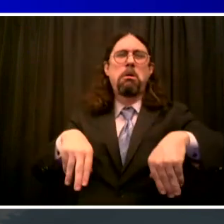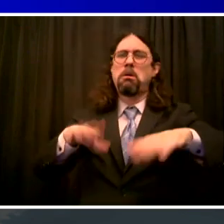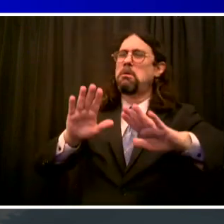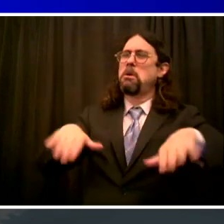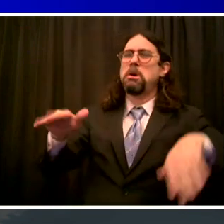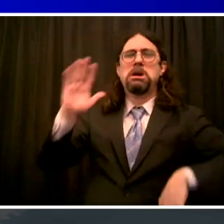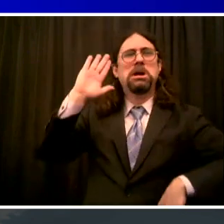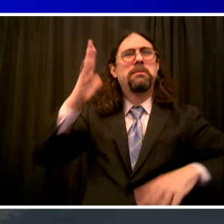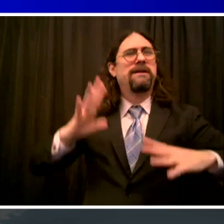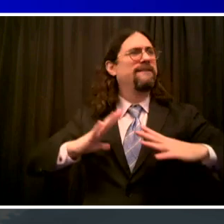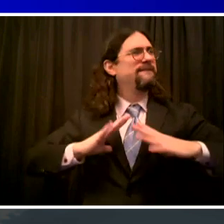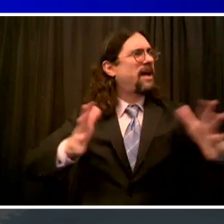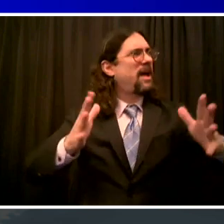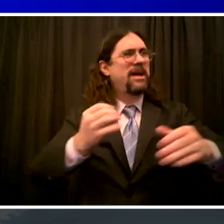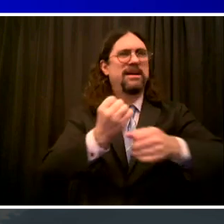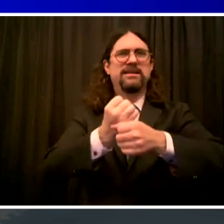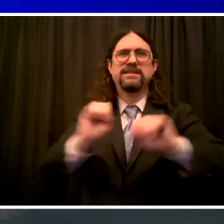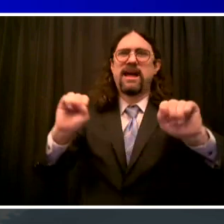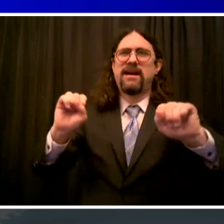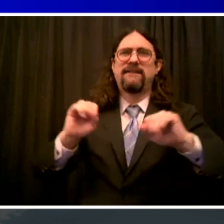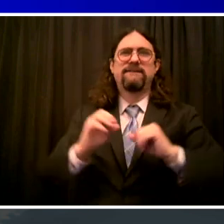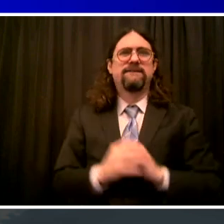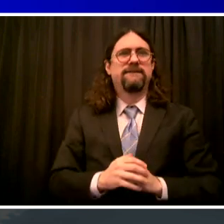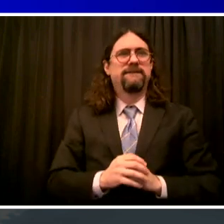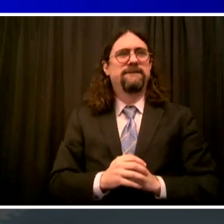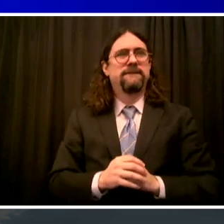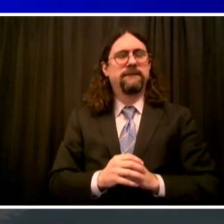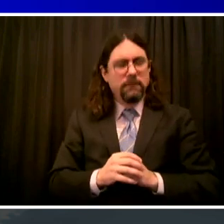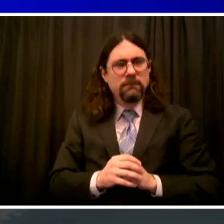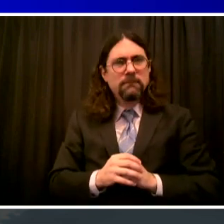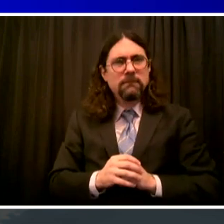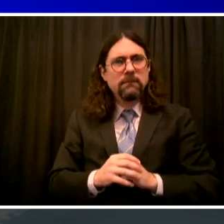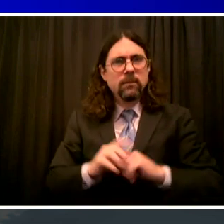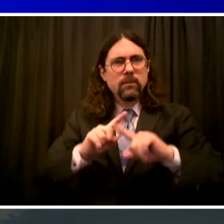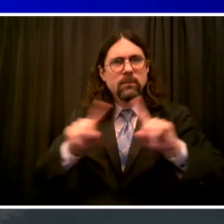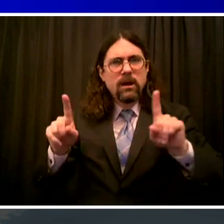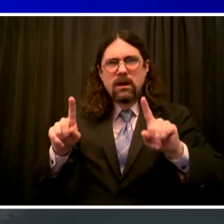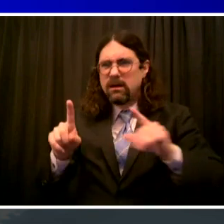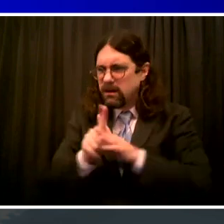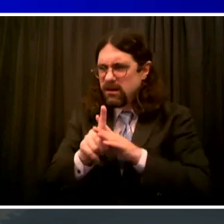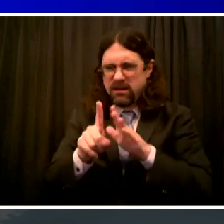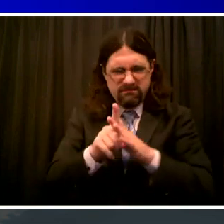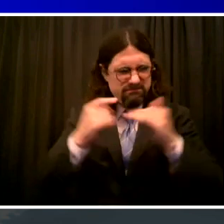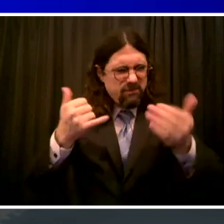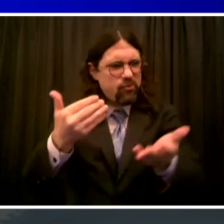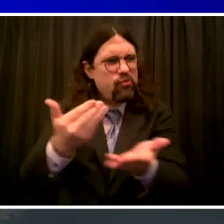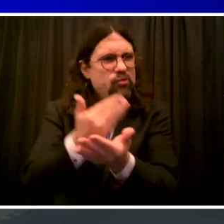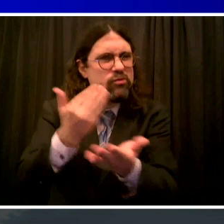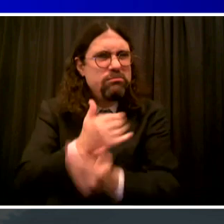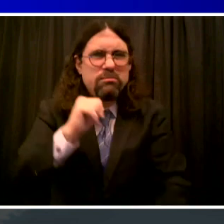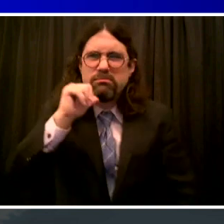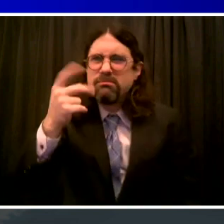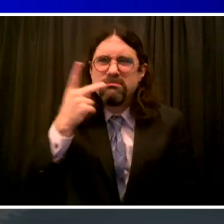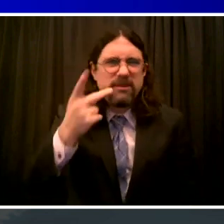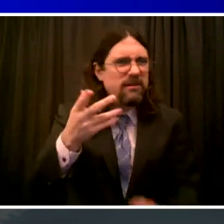VERY LITTLE IMPACT ON OUR CHILDREN. NOW, WE SEE SOMETHING DIFFERENT THAT WE DID NOT SEE IN THEEG BINNINGA ND THE ENTIRE MEDICAL COMMUNITY